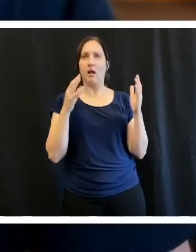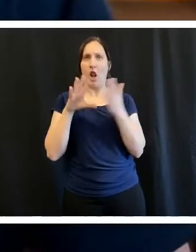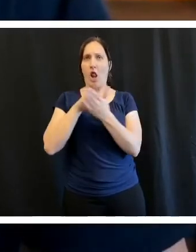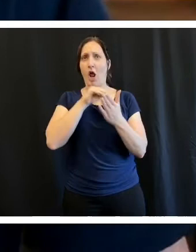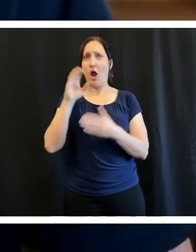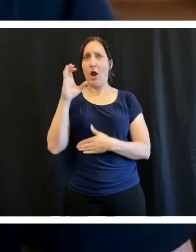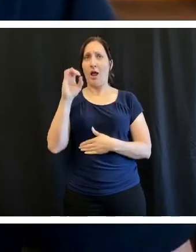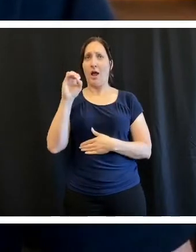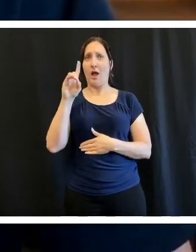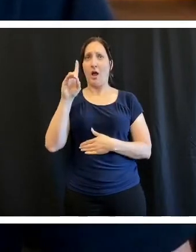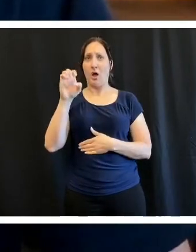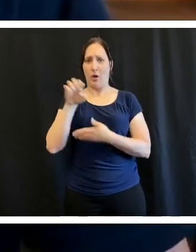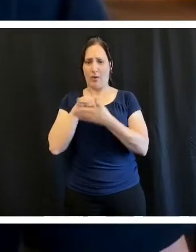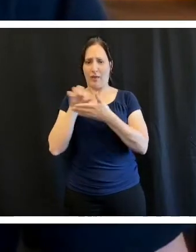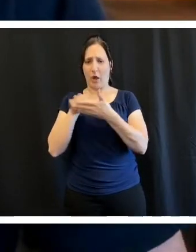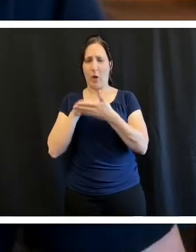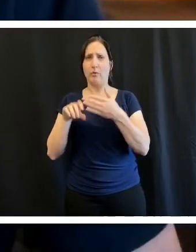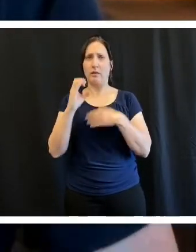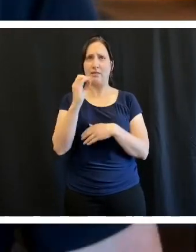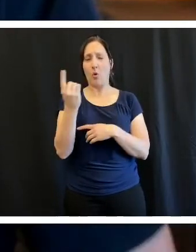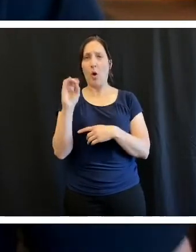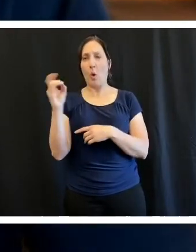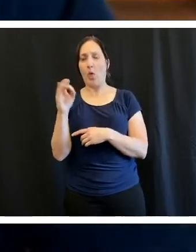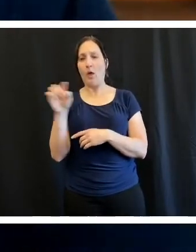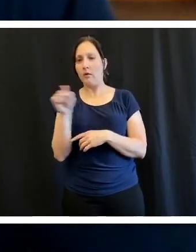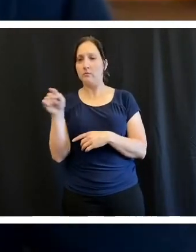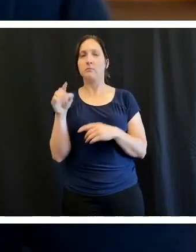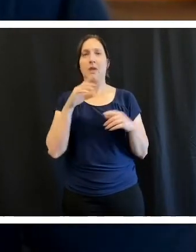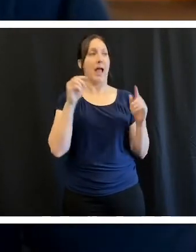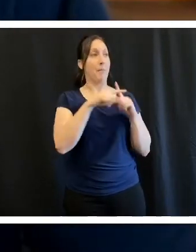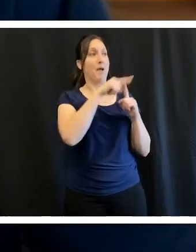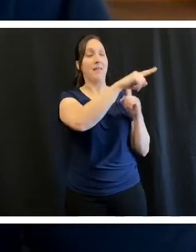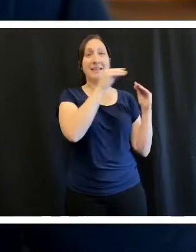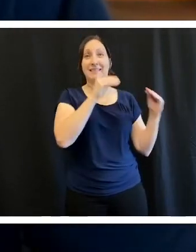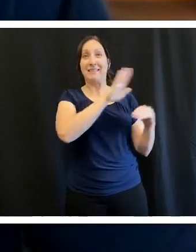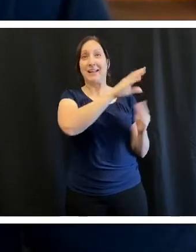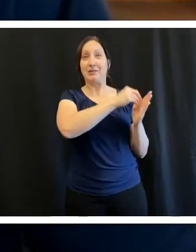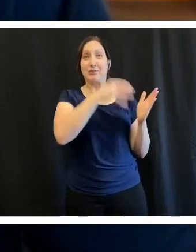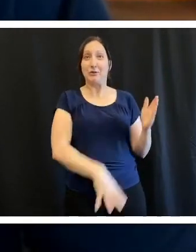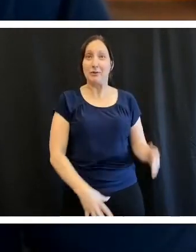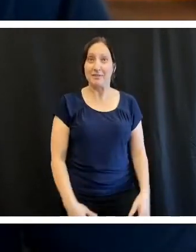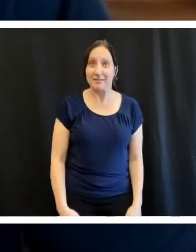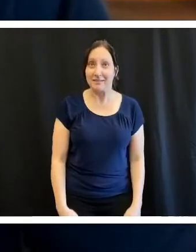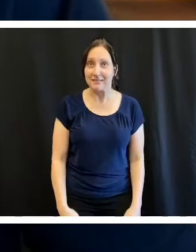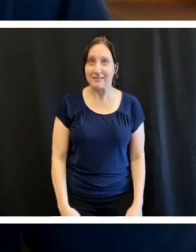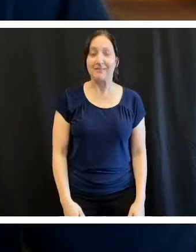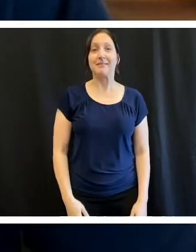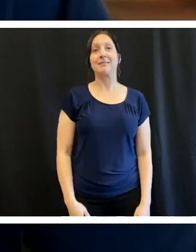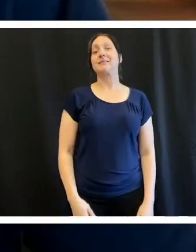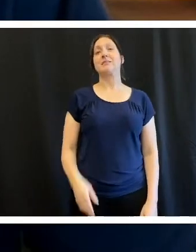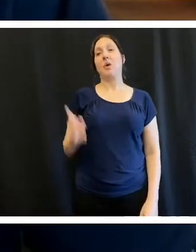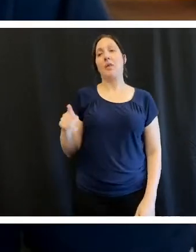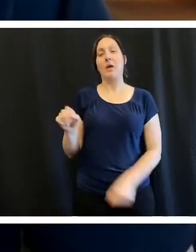That program runs under Dr. Tilisa Thibodeaux with work that is supported by Dr. Dwayne Harapnuik,